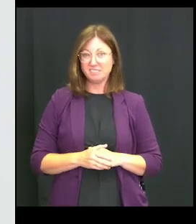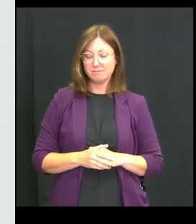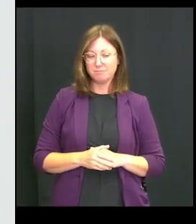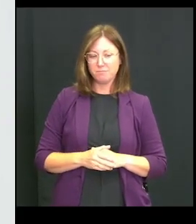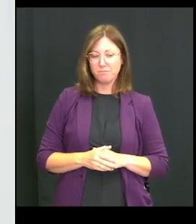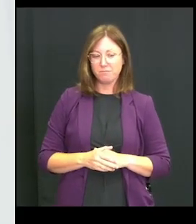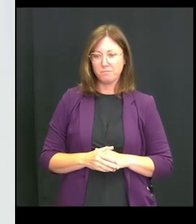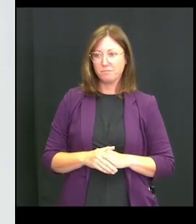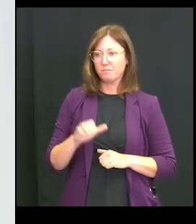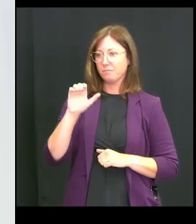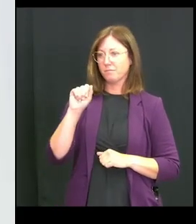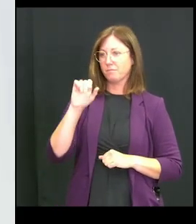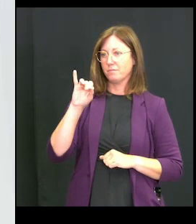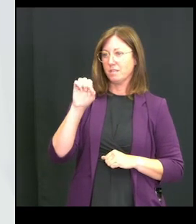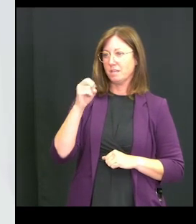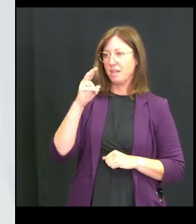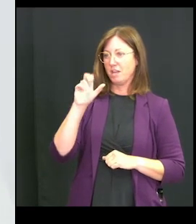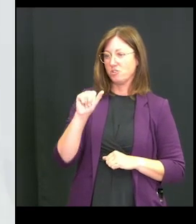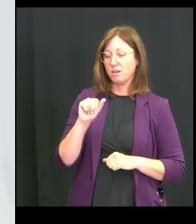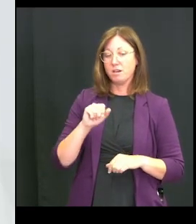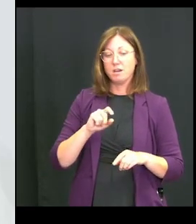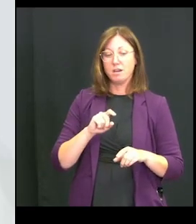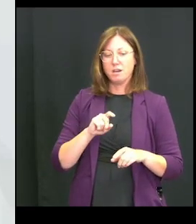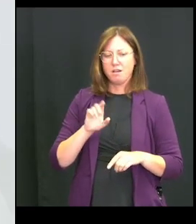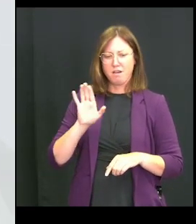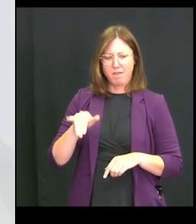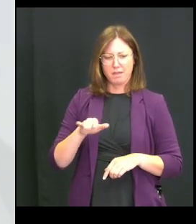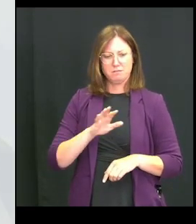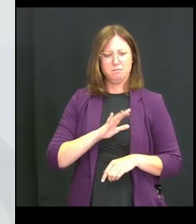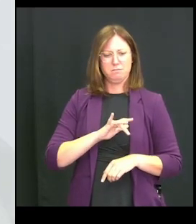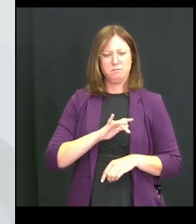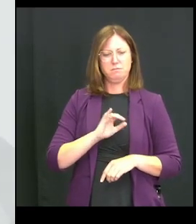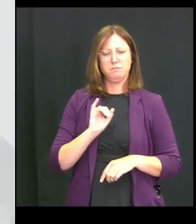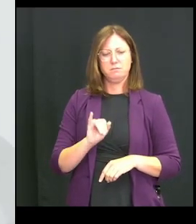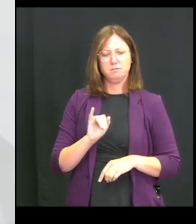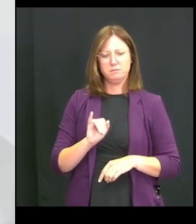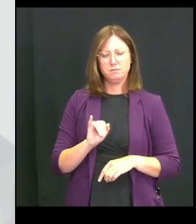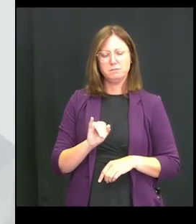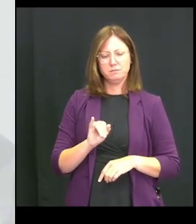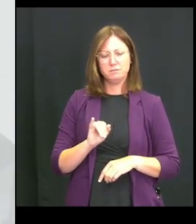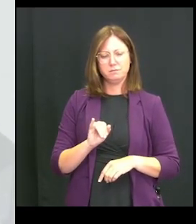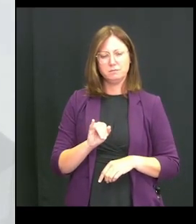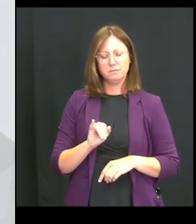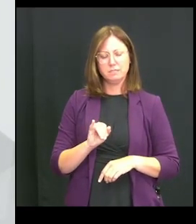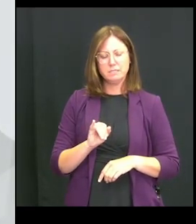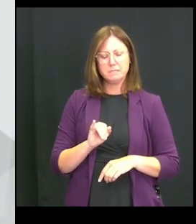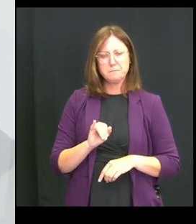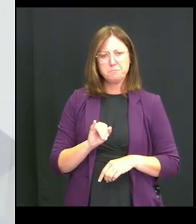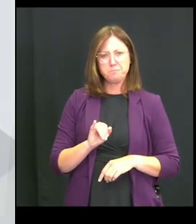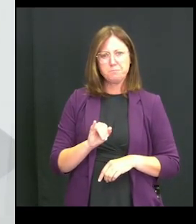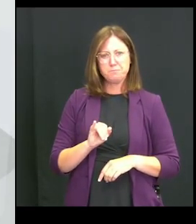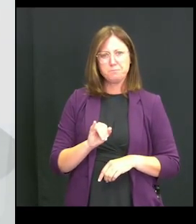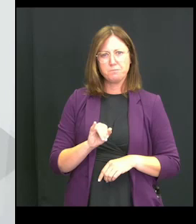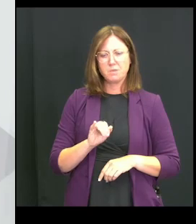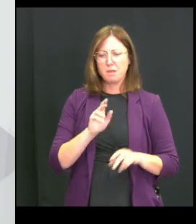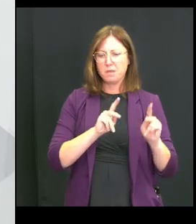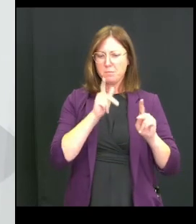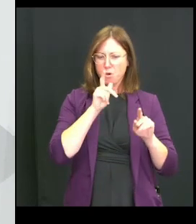That's actually a really, really thought-provoking reaction though, Scott, because typically, as policy makers or as public servants,